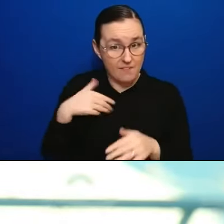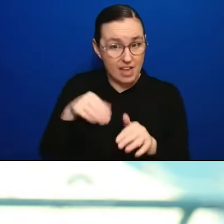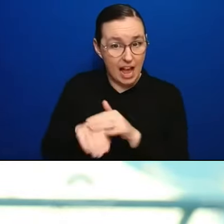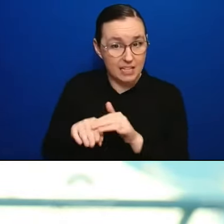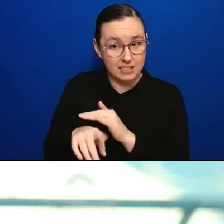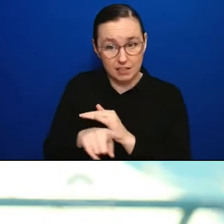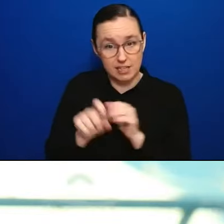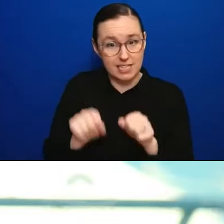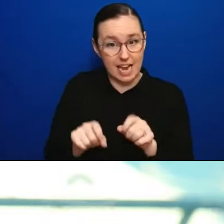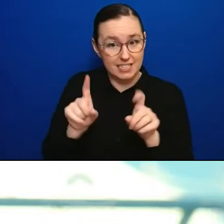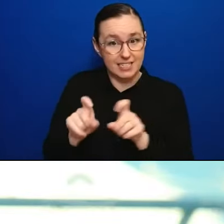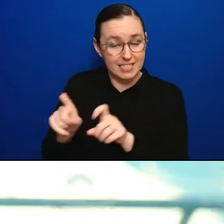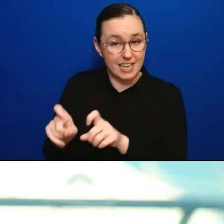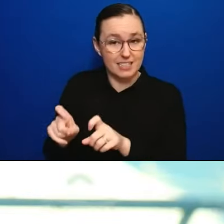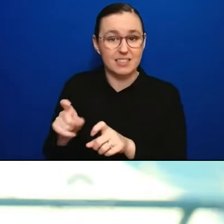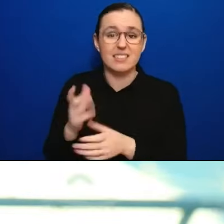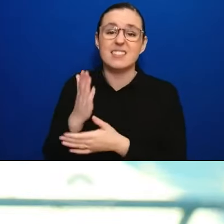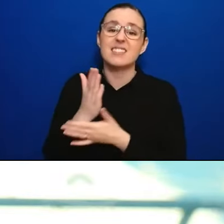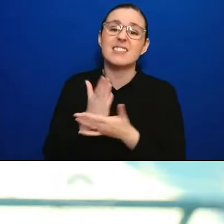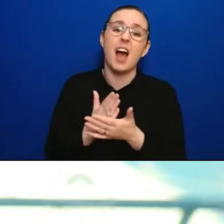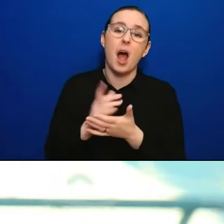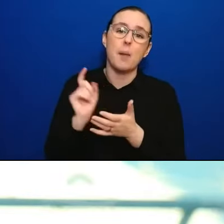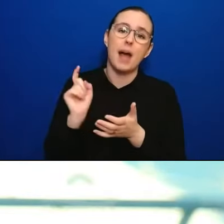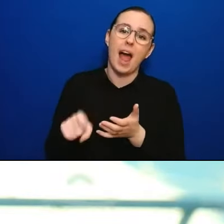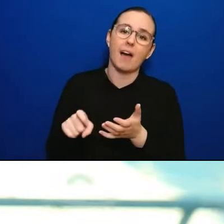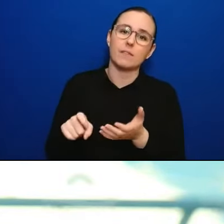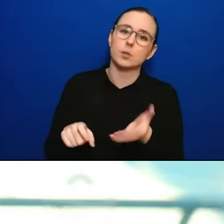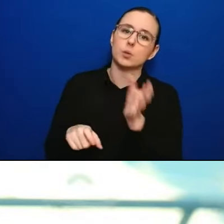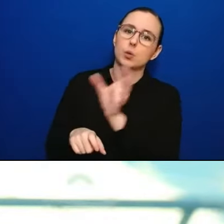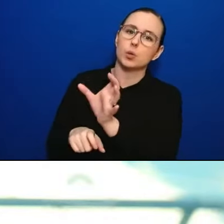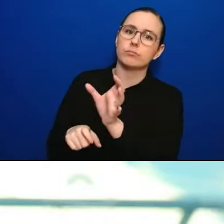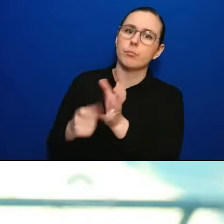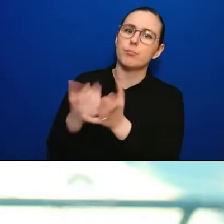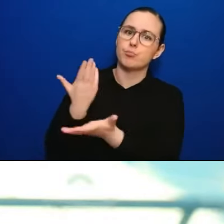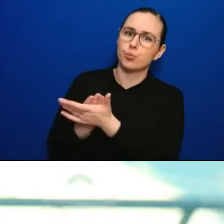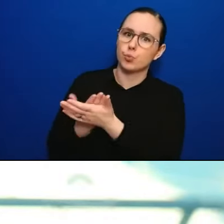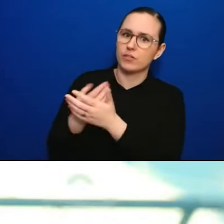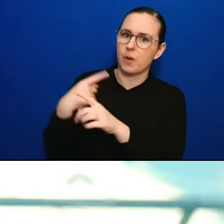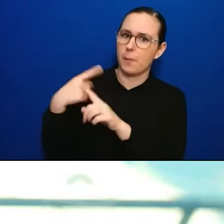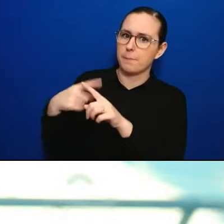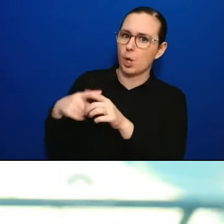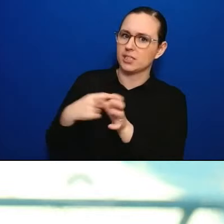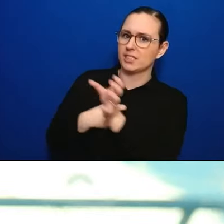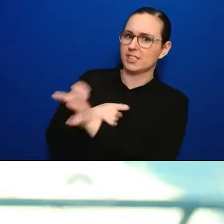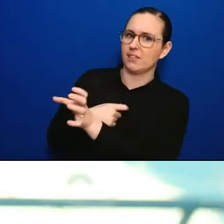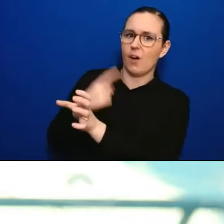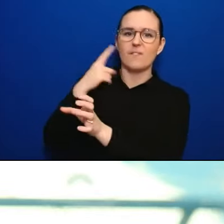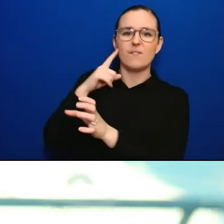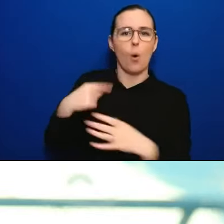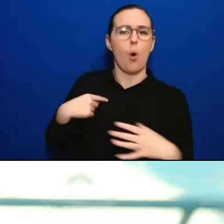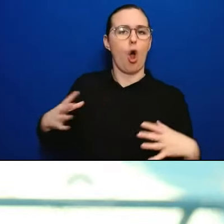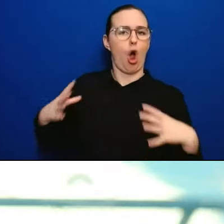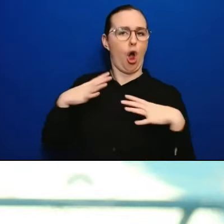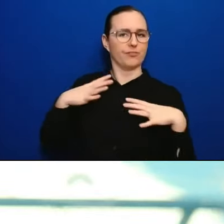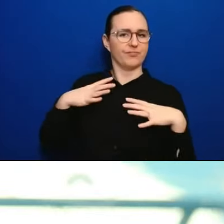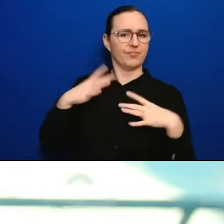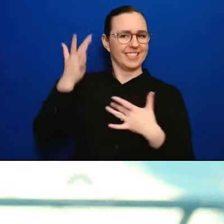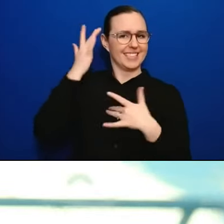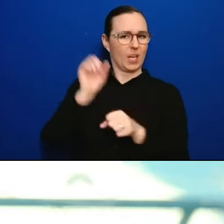rapid tests that are now coming in this month. Some people need to know or